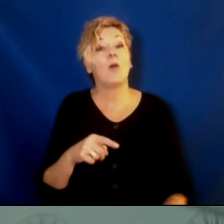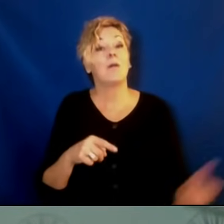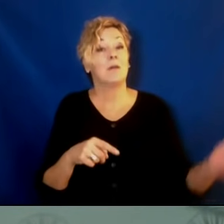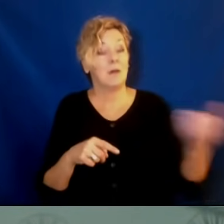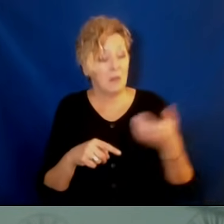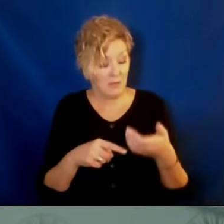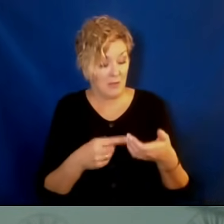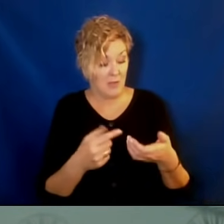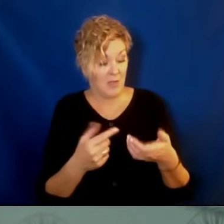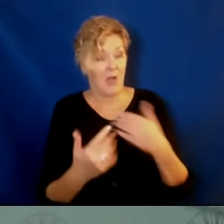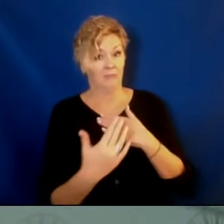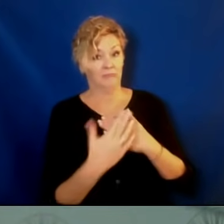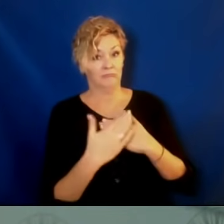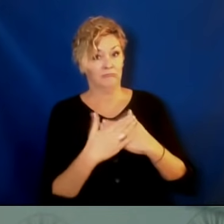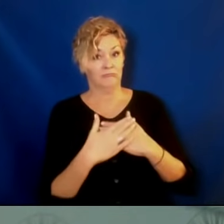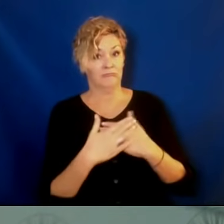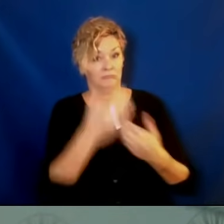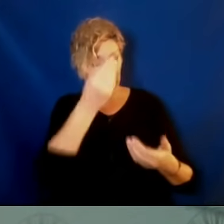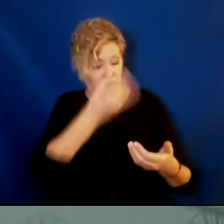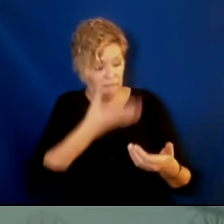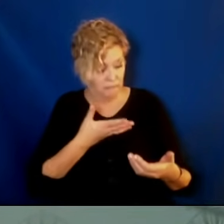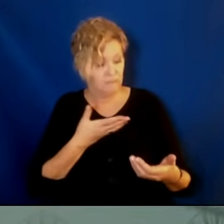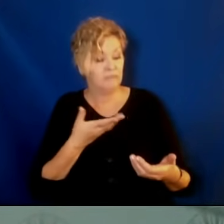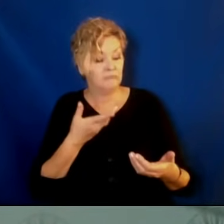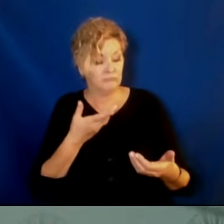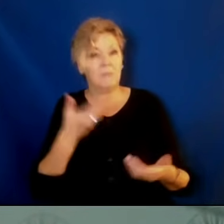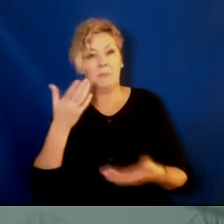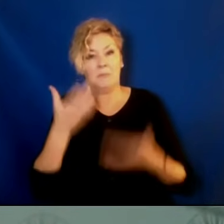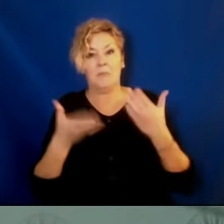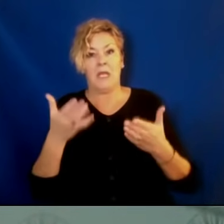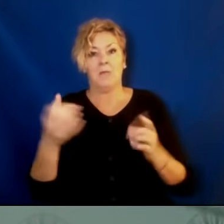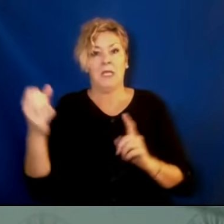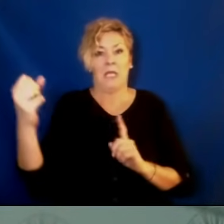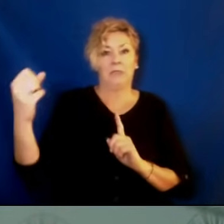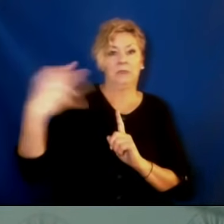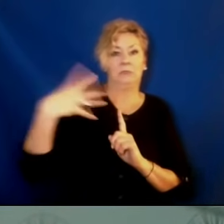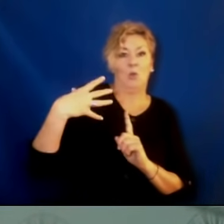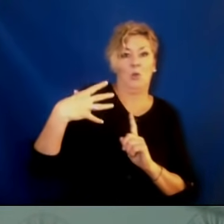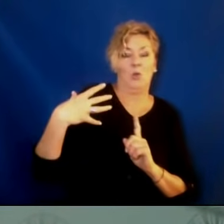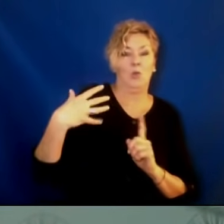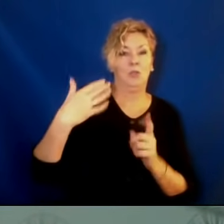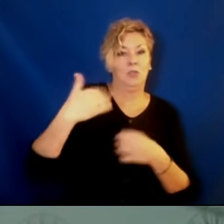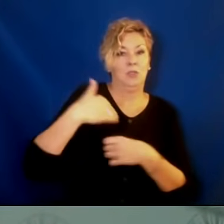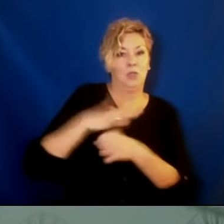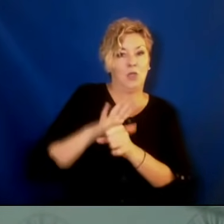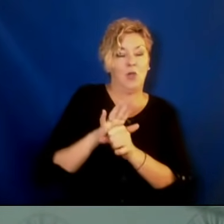I'd like to ask what is it physically about the app that BC finds concerning and why would